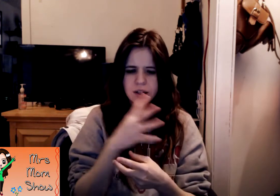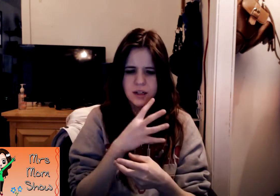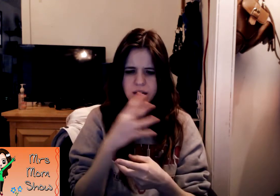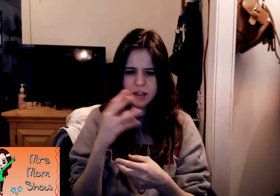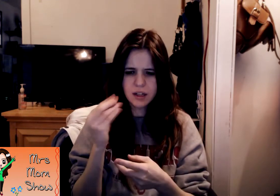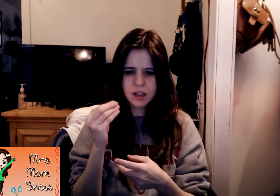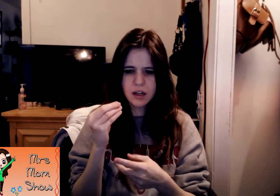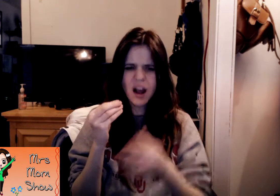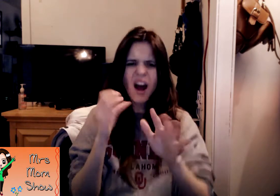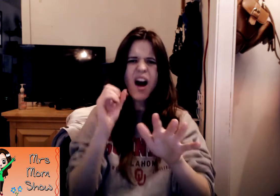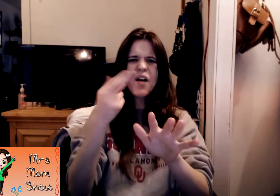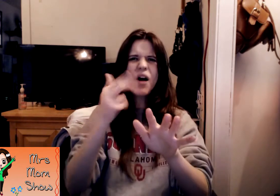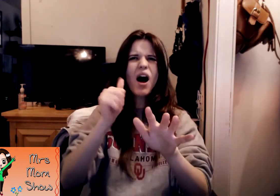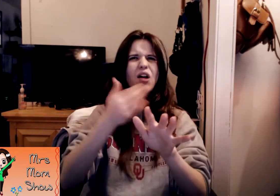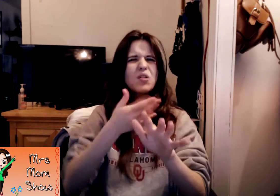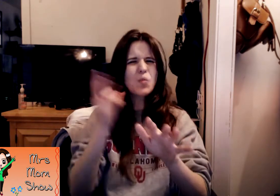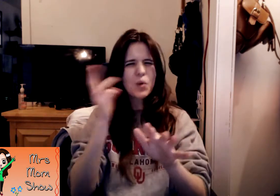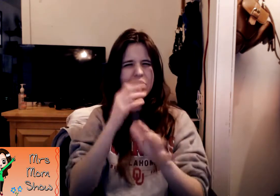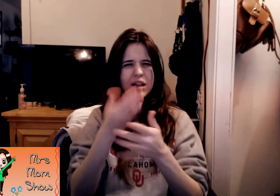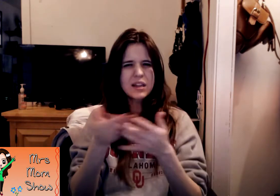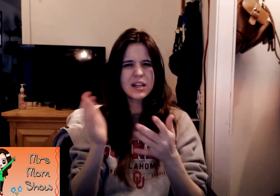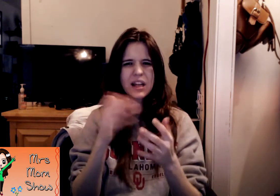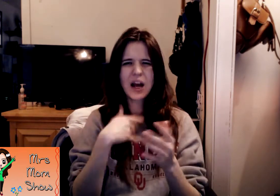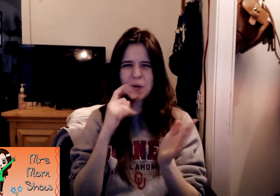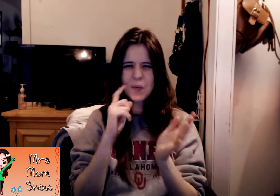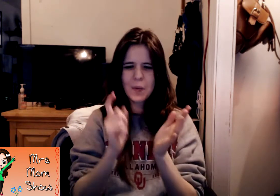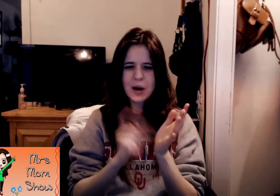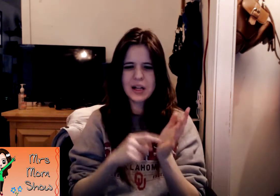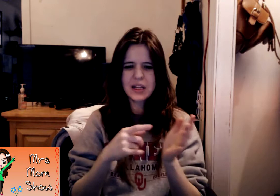And...Oh, oh, the weird thing is that I notice -